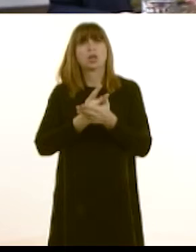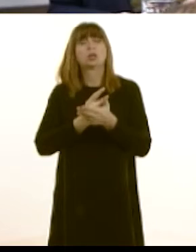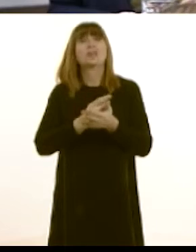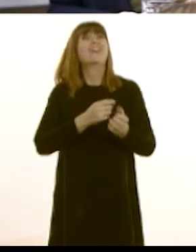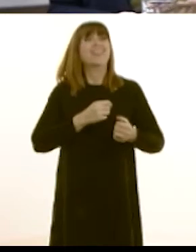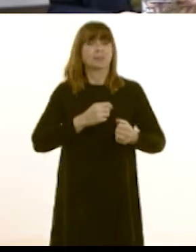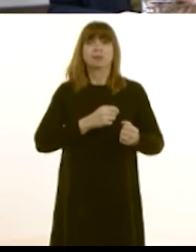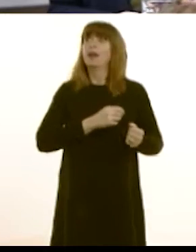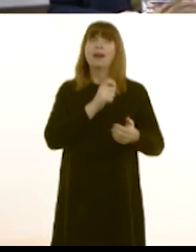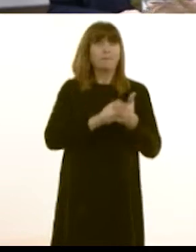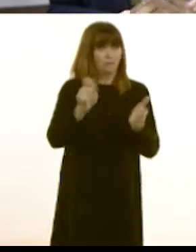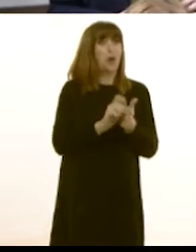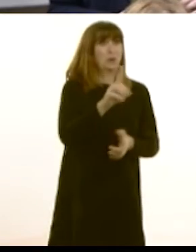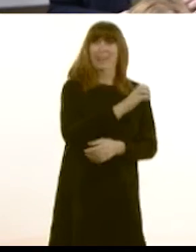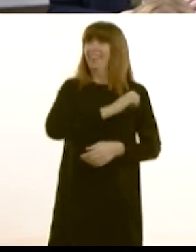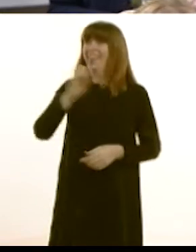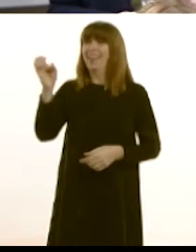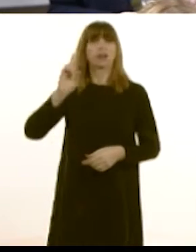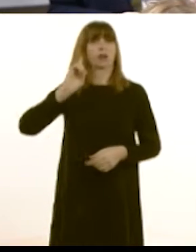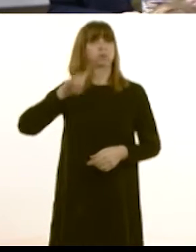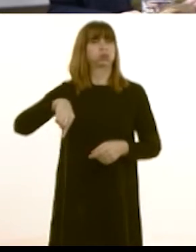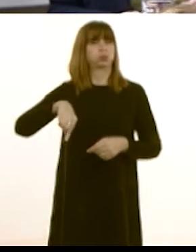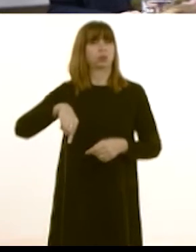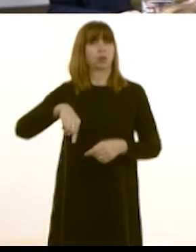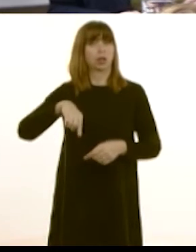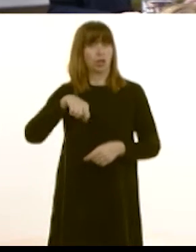So, when it comes to keeping promises, weíre not going to be lectured by the Liberal Democrats.